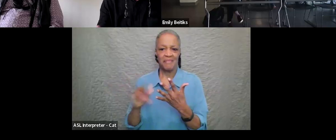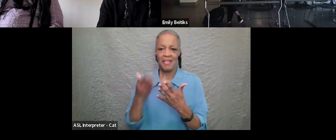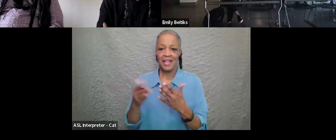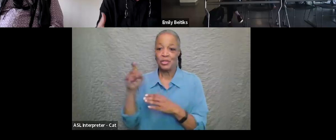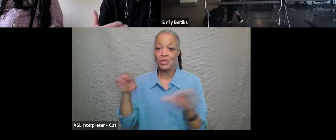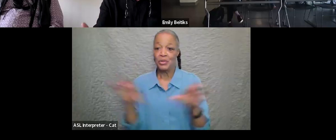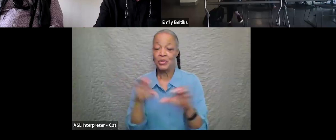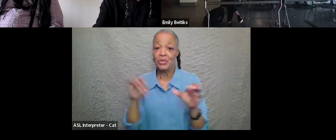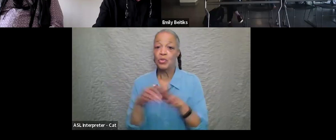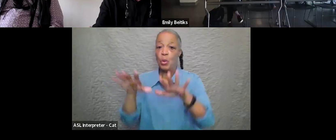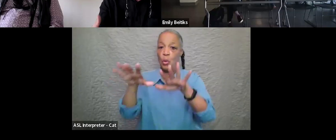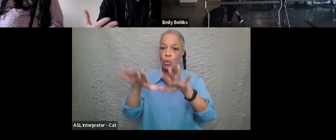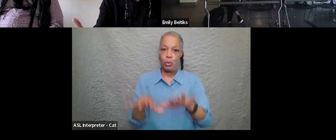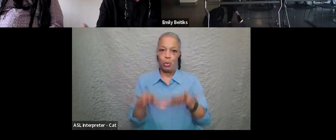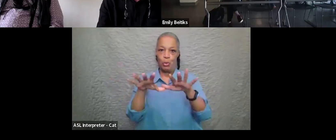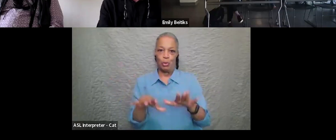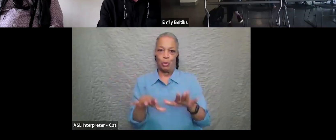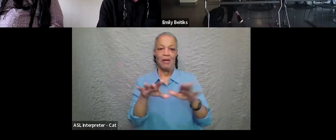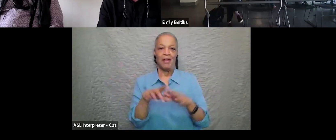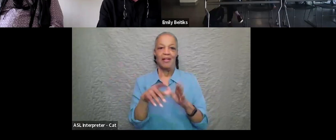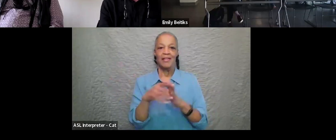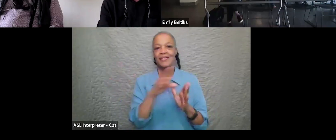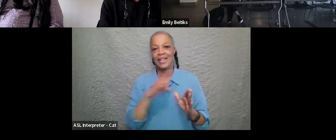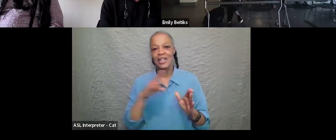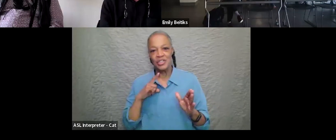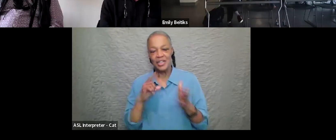to mollify legislatures and oversight bodies.